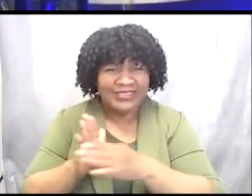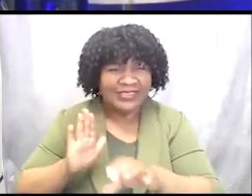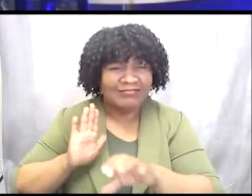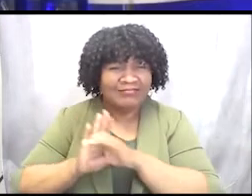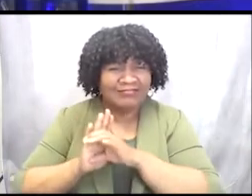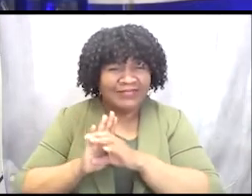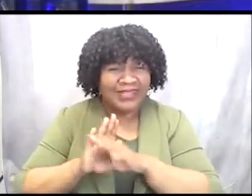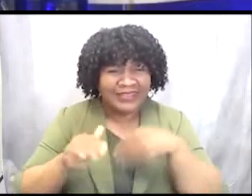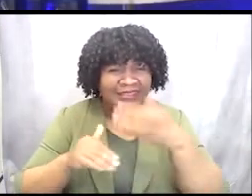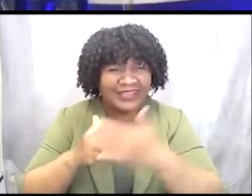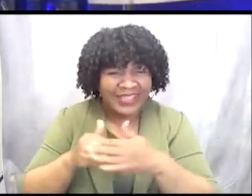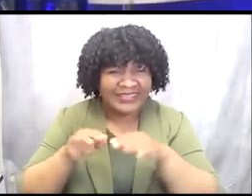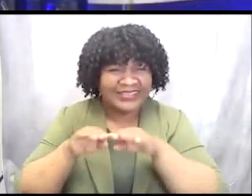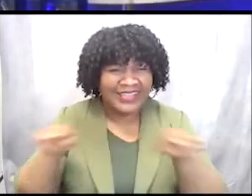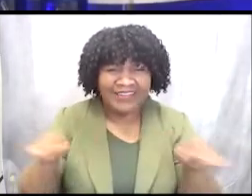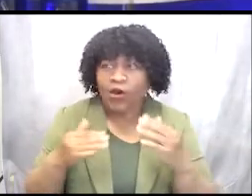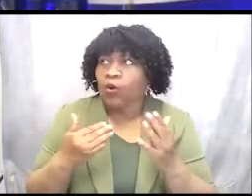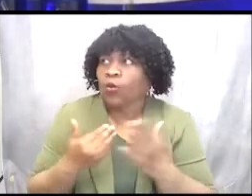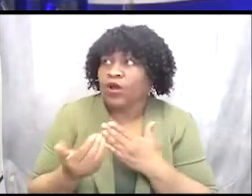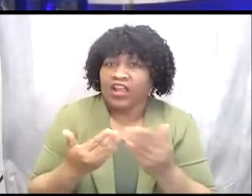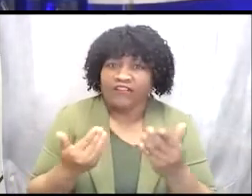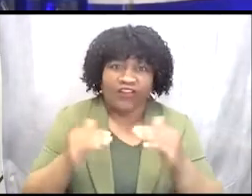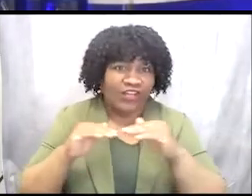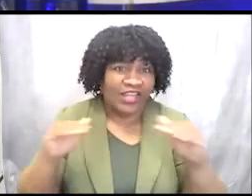at the next level, whatever that level is?